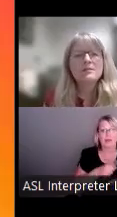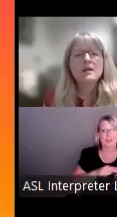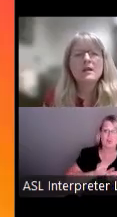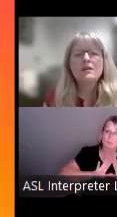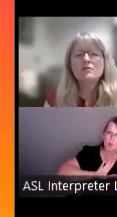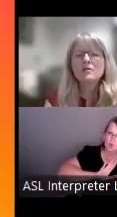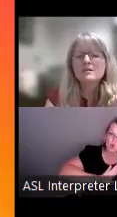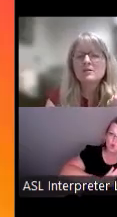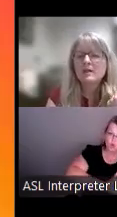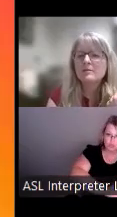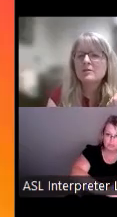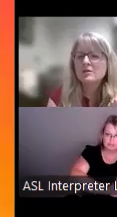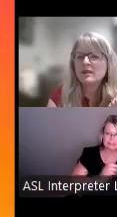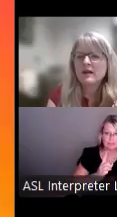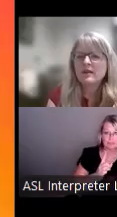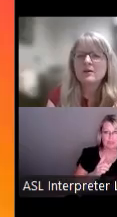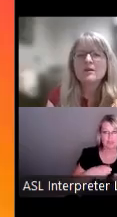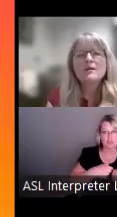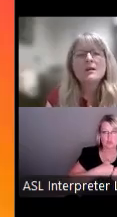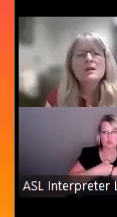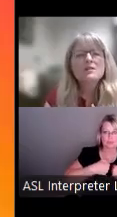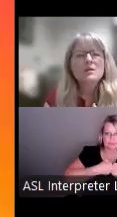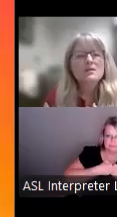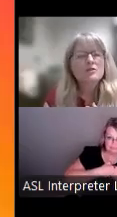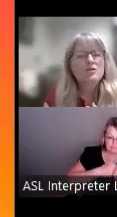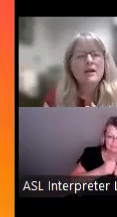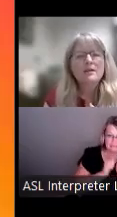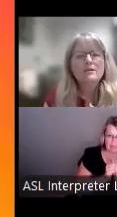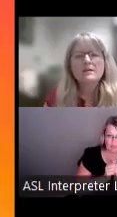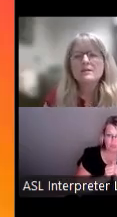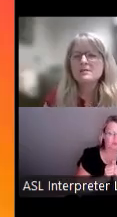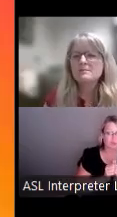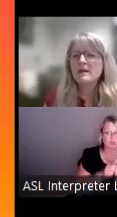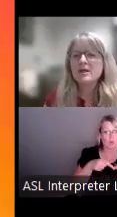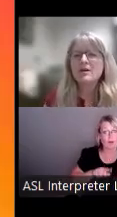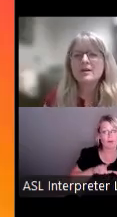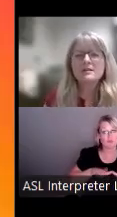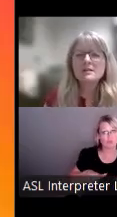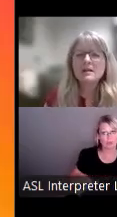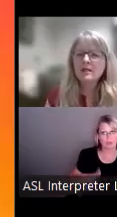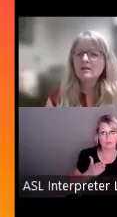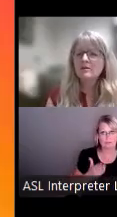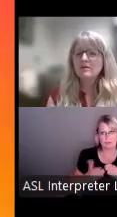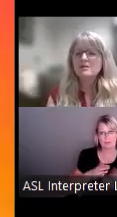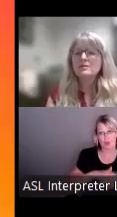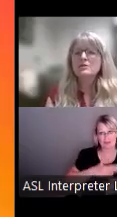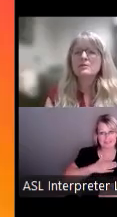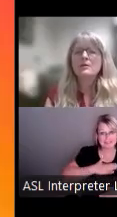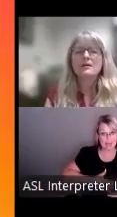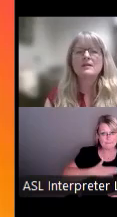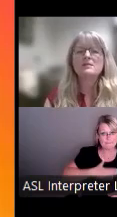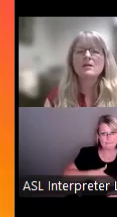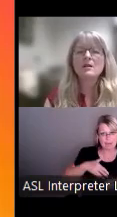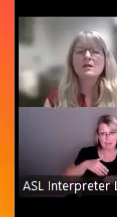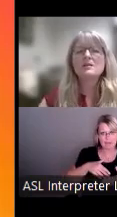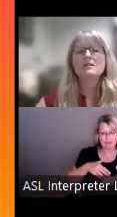something, your joints are being pushed together, so as a child is maybe on its tummy and learning to push up on its arms,